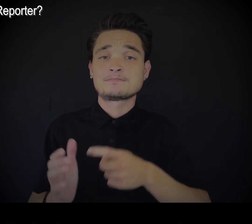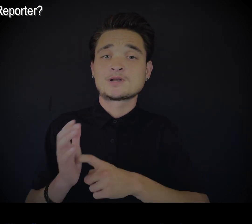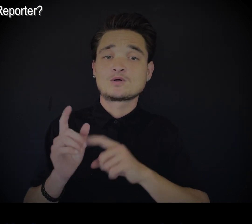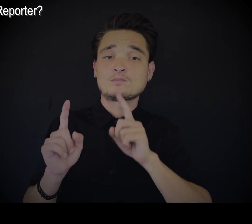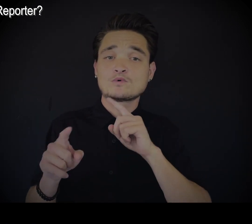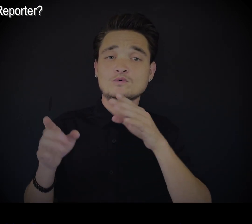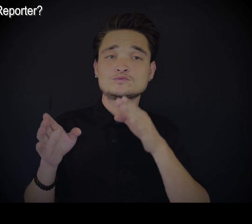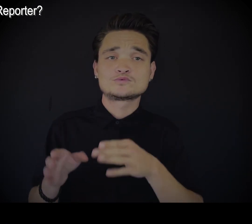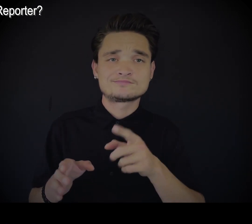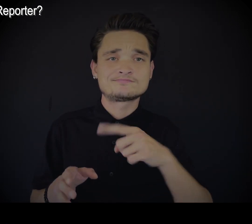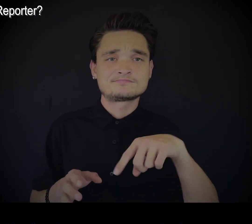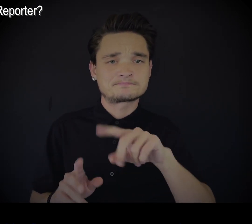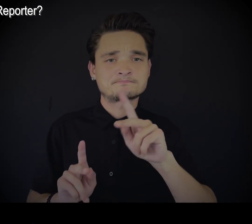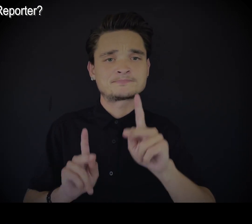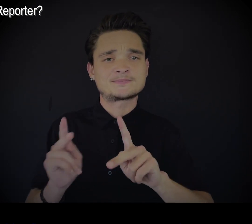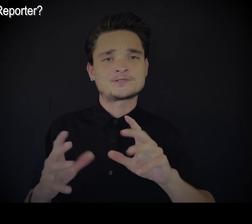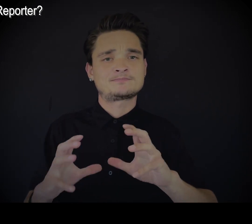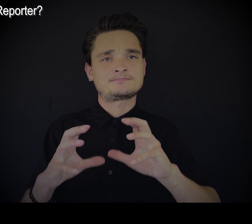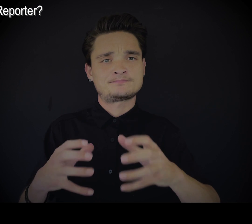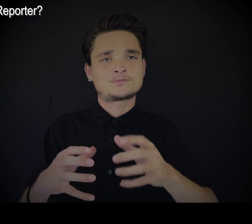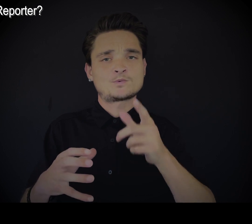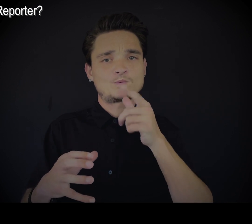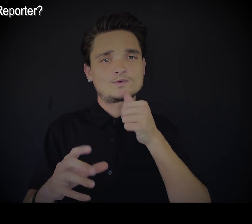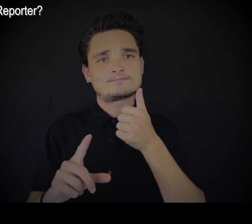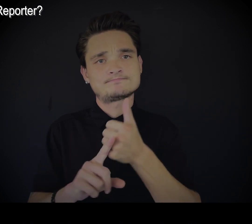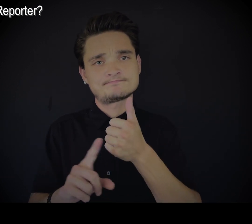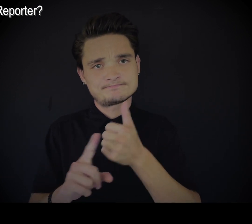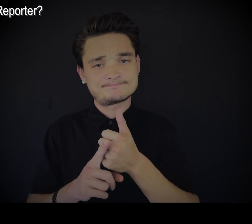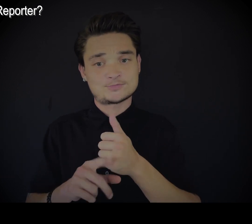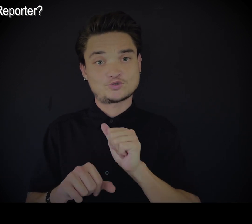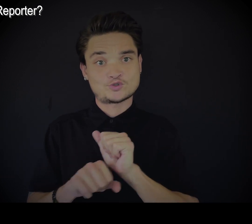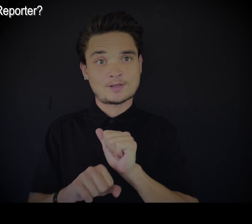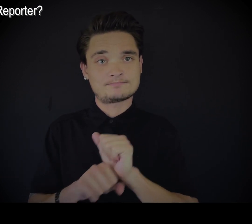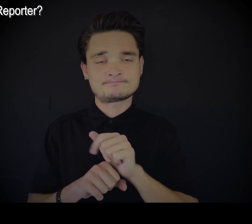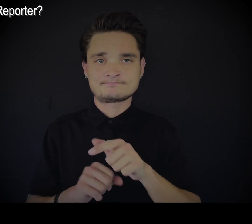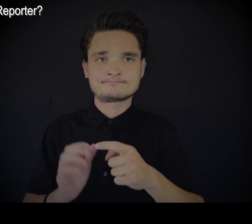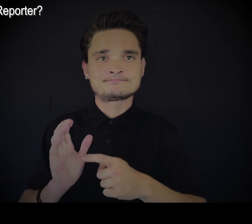Mandated reporters are required to report reportable incidents involving vulnerable persons.